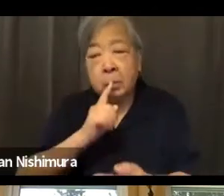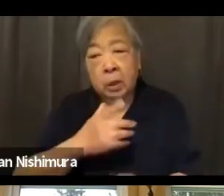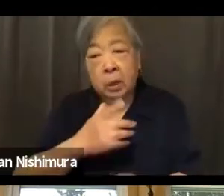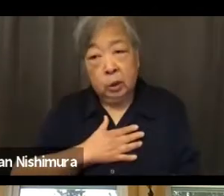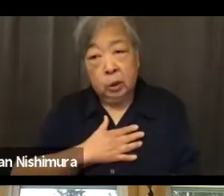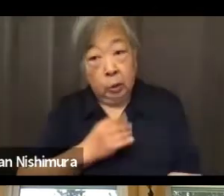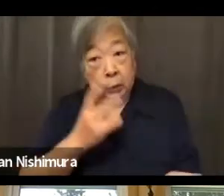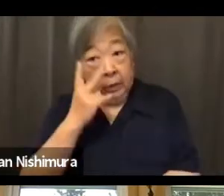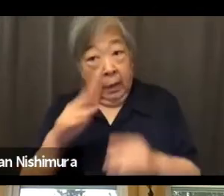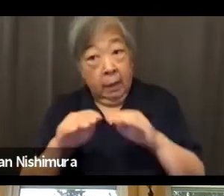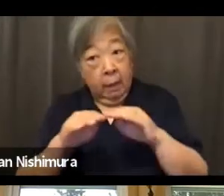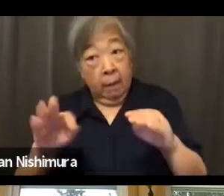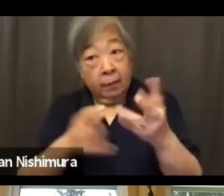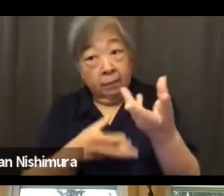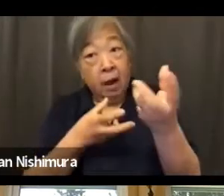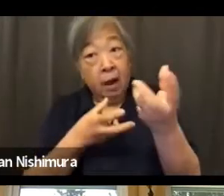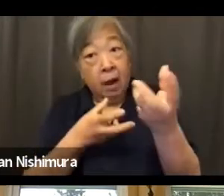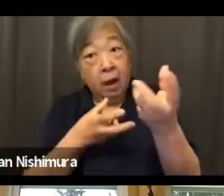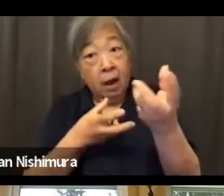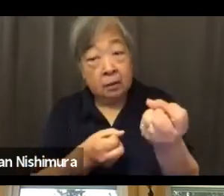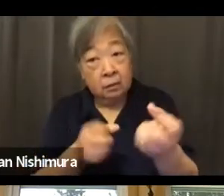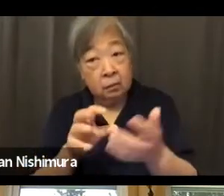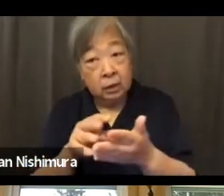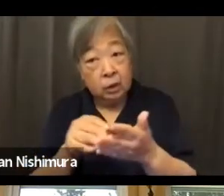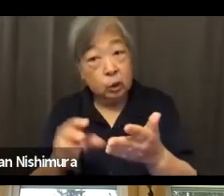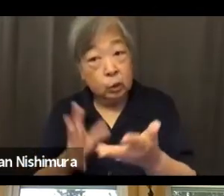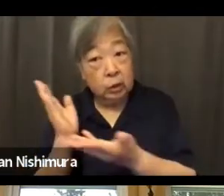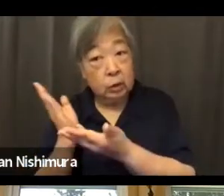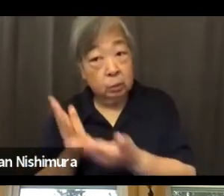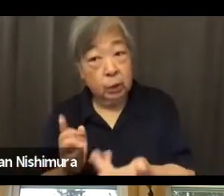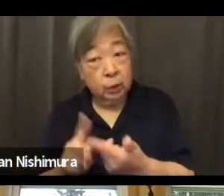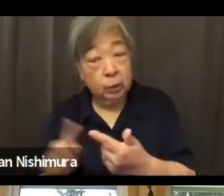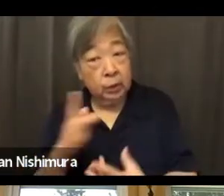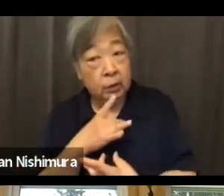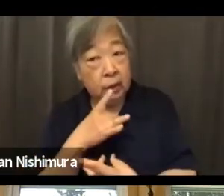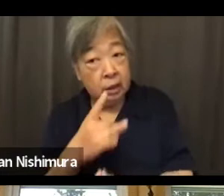the level of confidence the students bring to their interest in studying abroad.